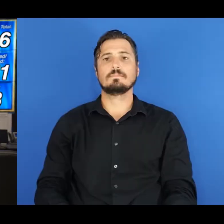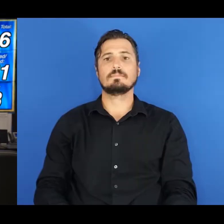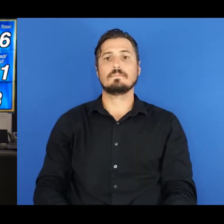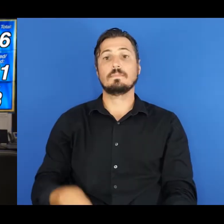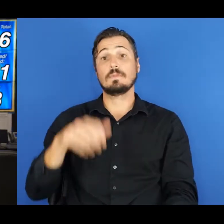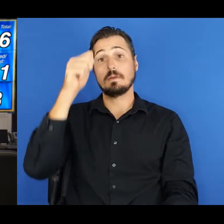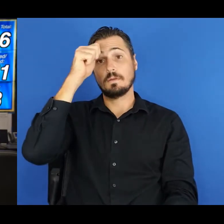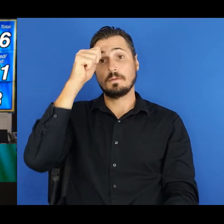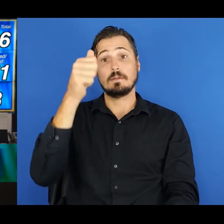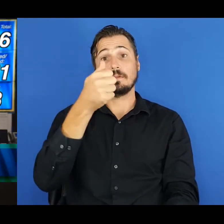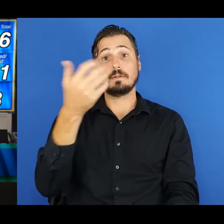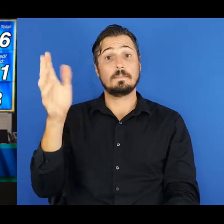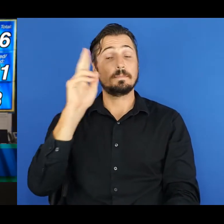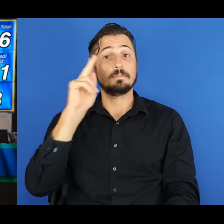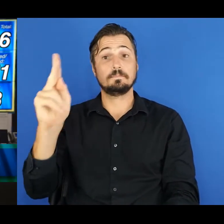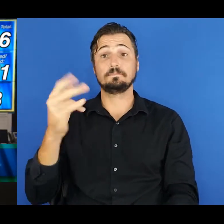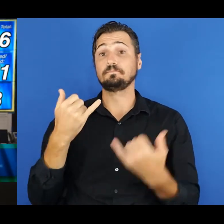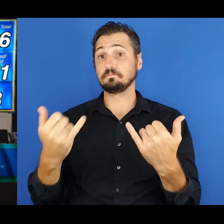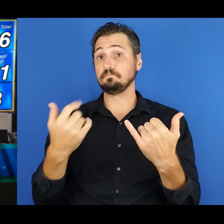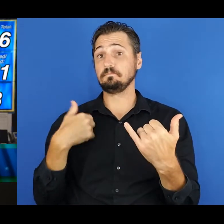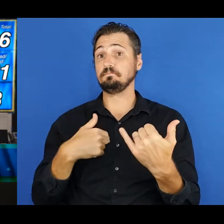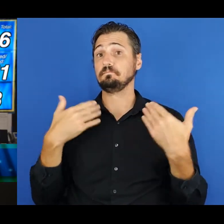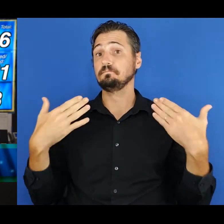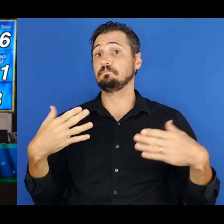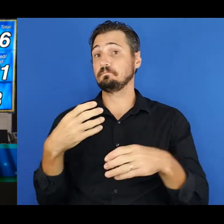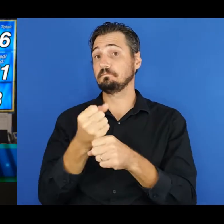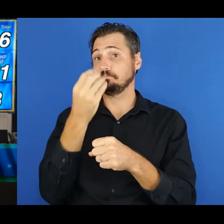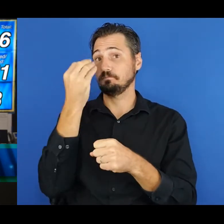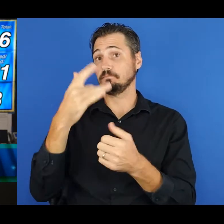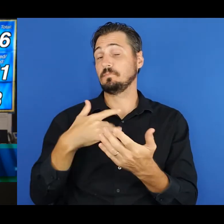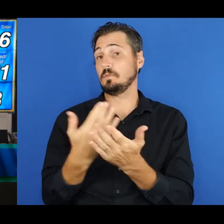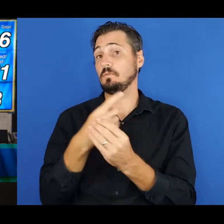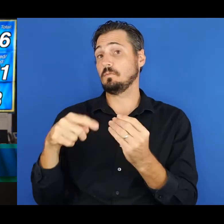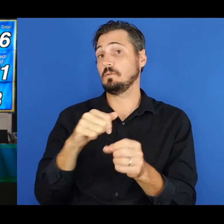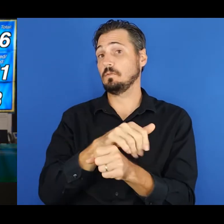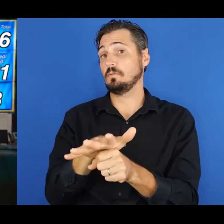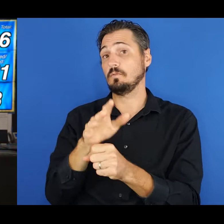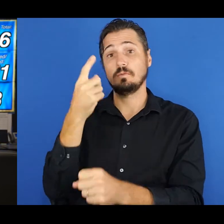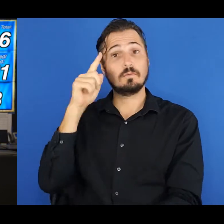Aloha Kaua‘i. Here is our COVID-19 briefing from Team Kaua‘i for Monday, May 3.